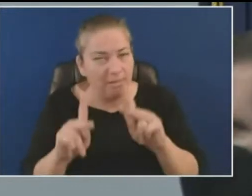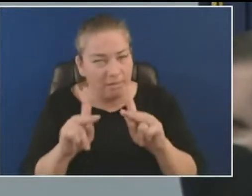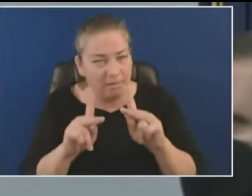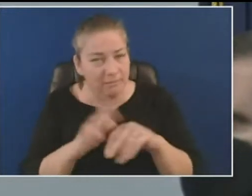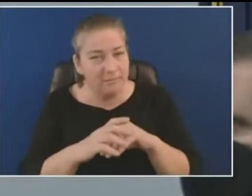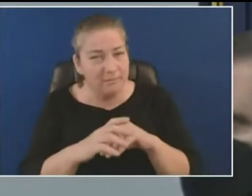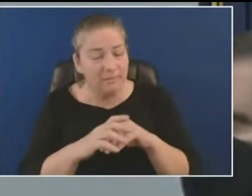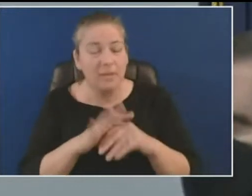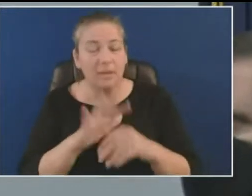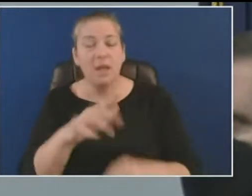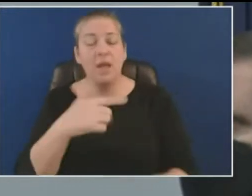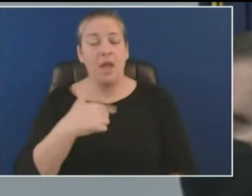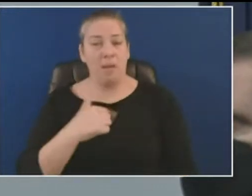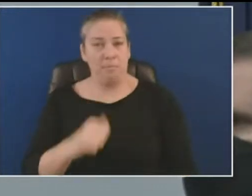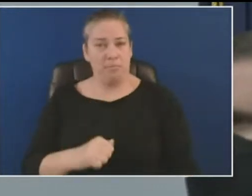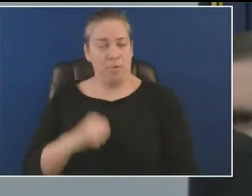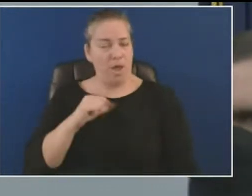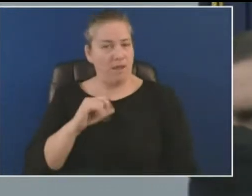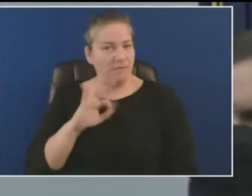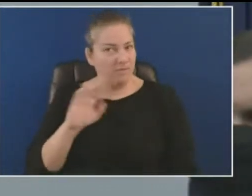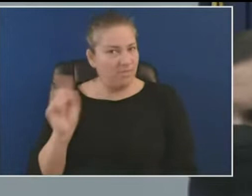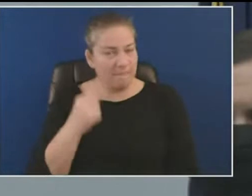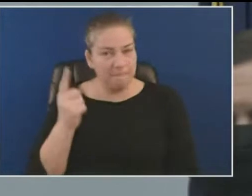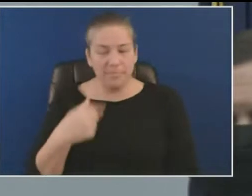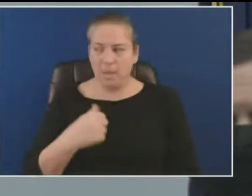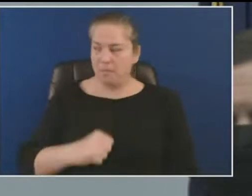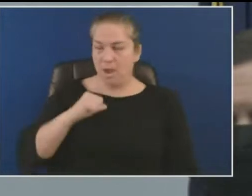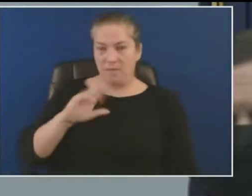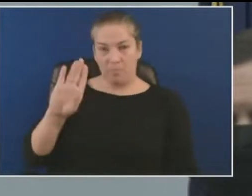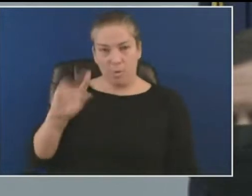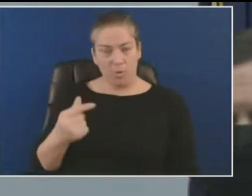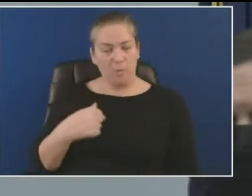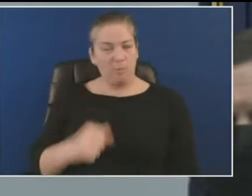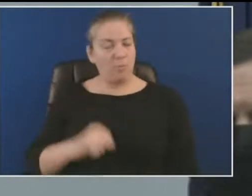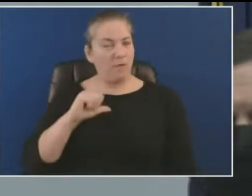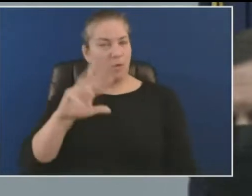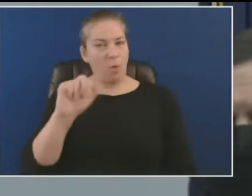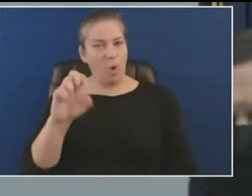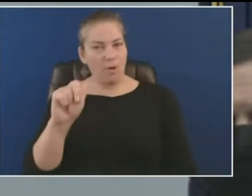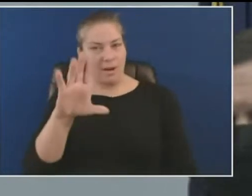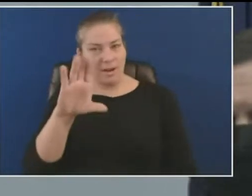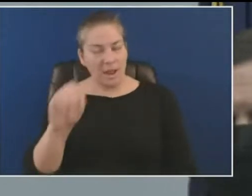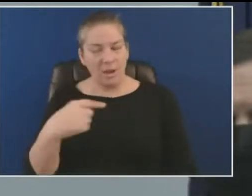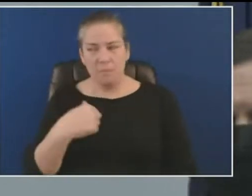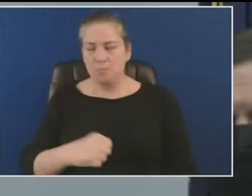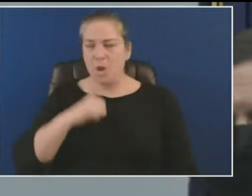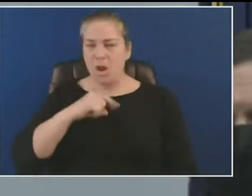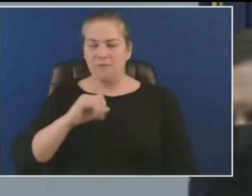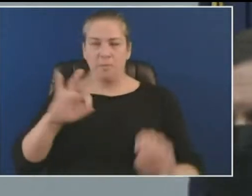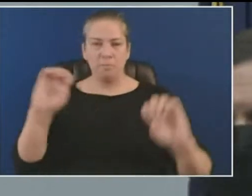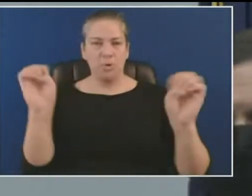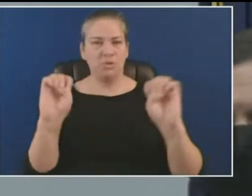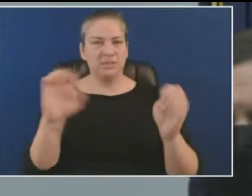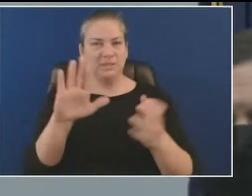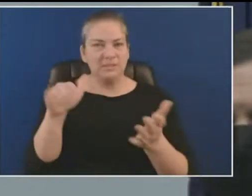I'm proud of Bowling Green and proud of Green County. I'm more proud of our emergency central responders. I'm more proud of the